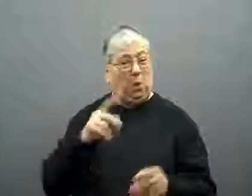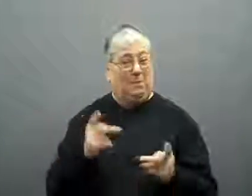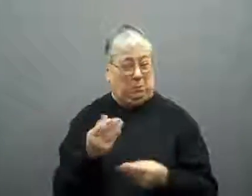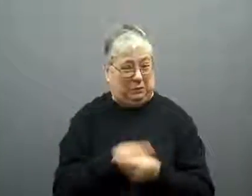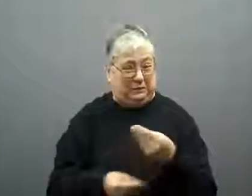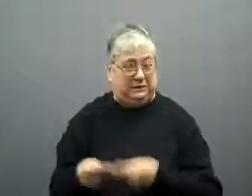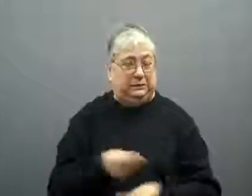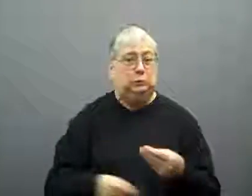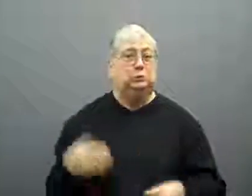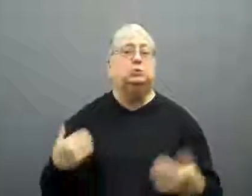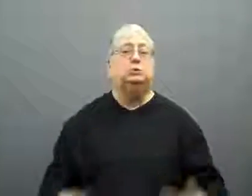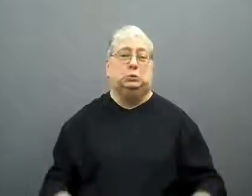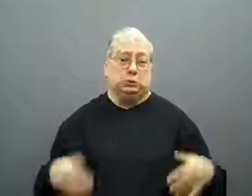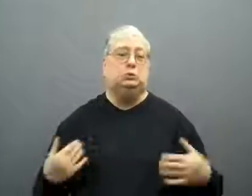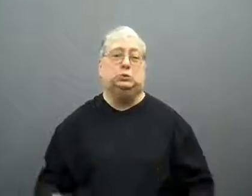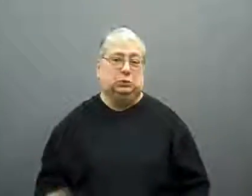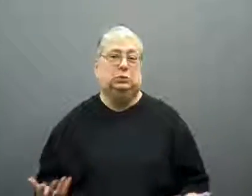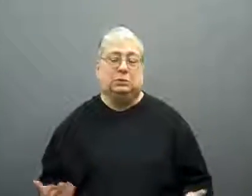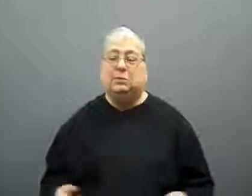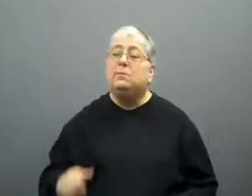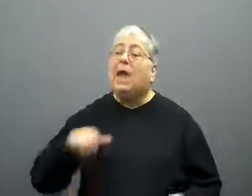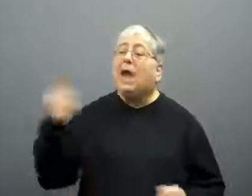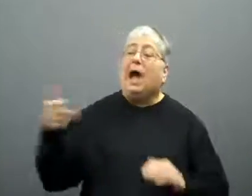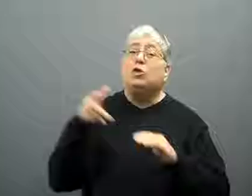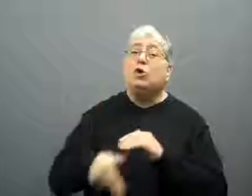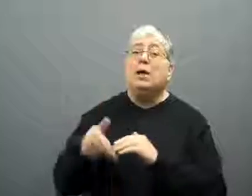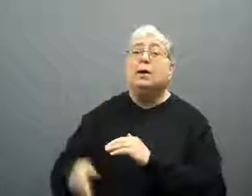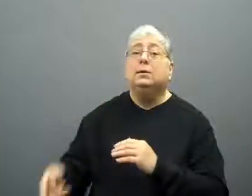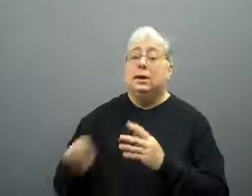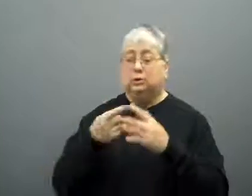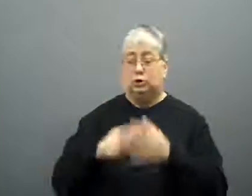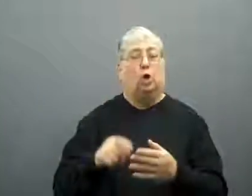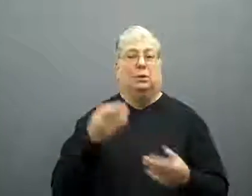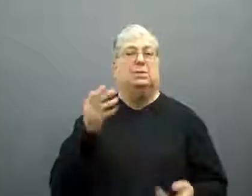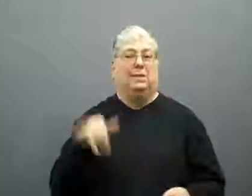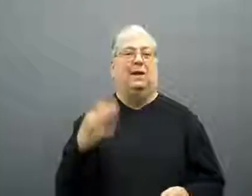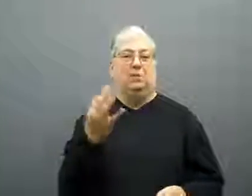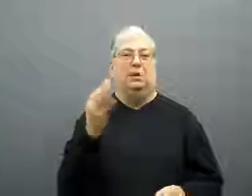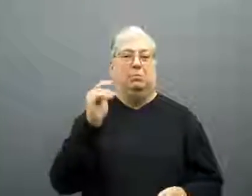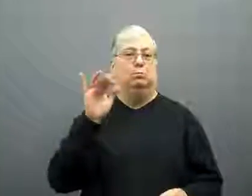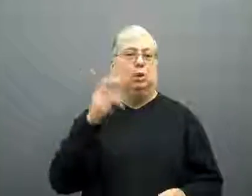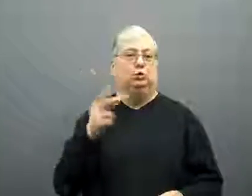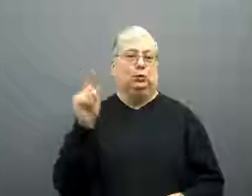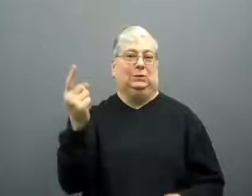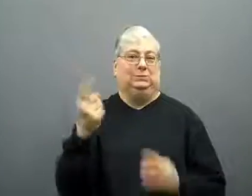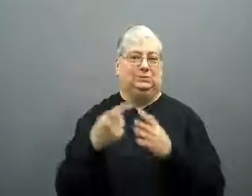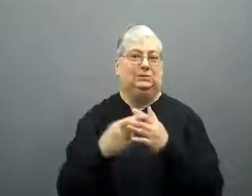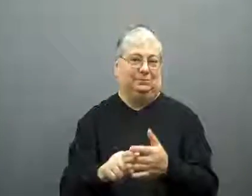That will put a financial strain on them.